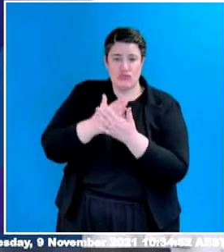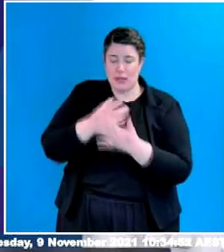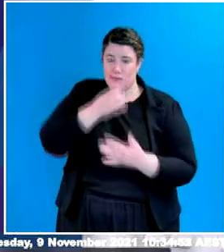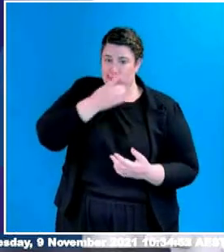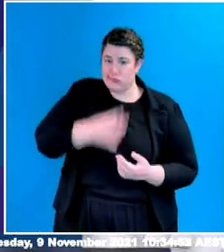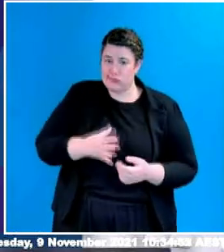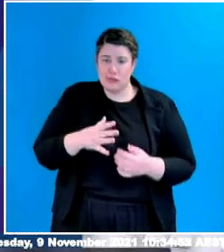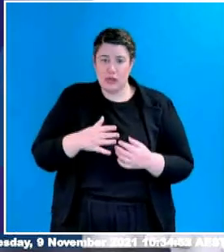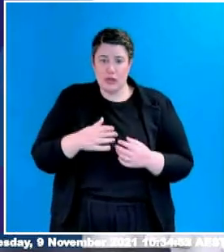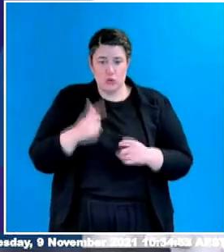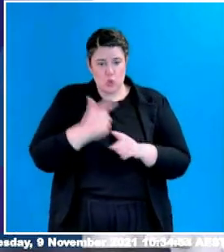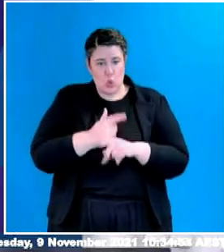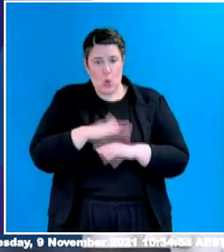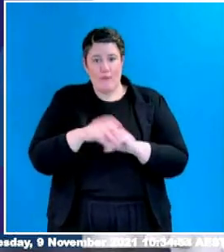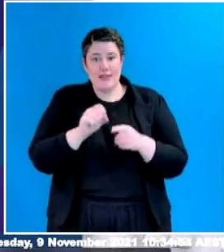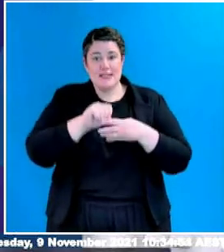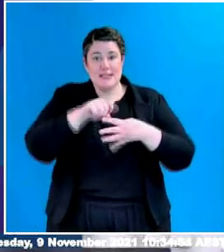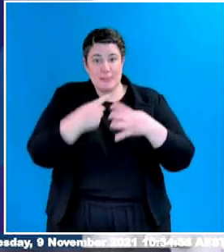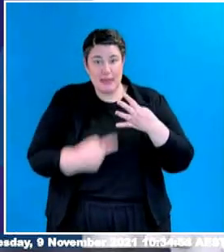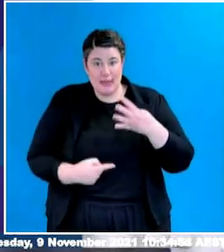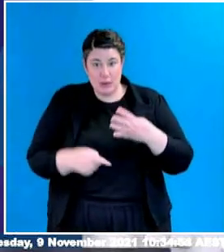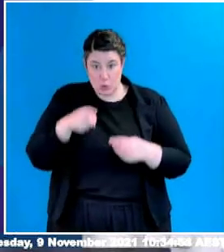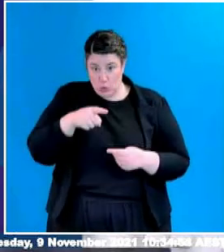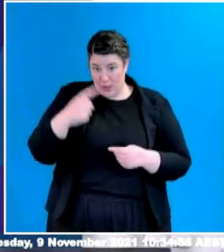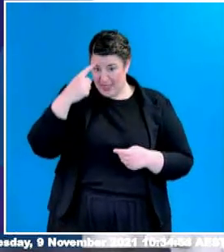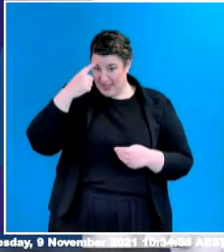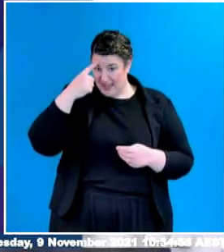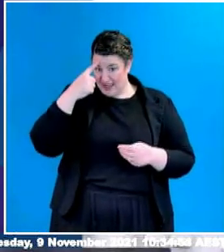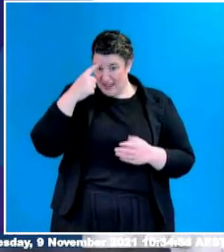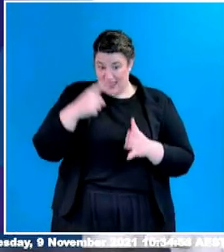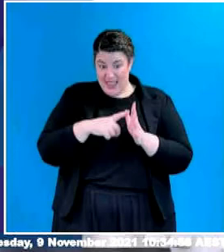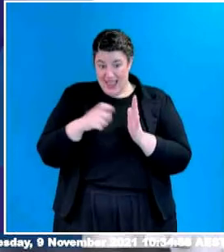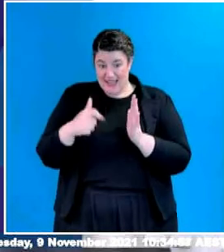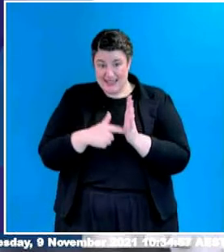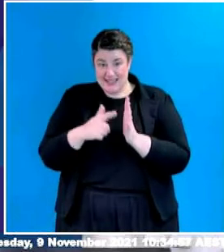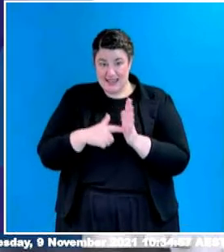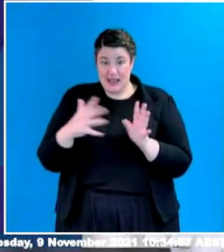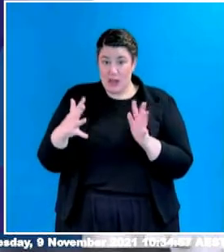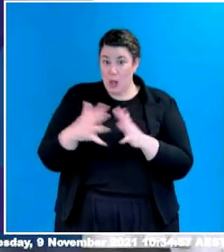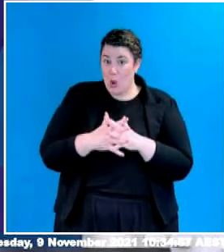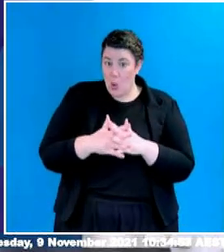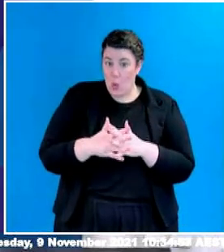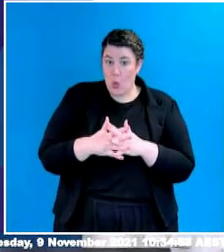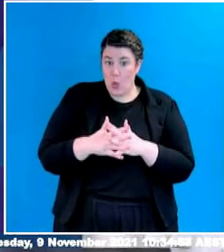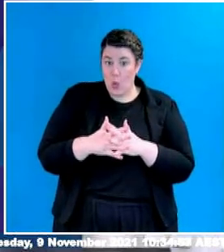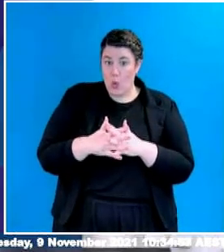think the ACT Act, because it came after, could have been strengthened on